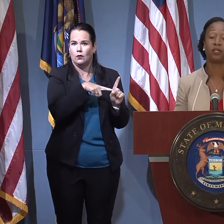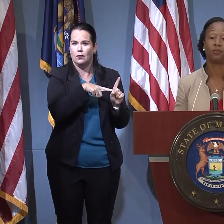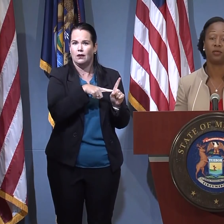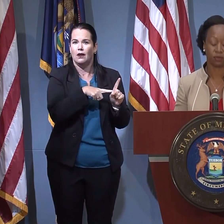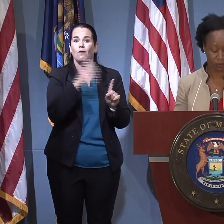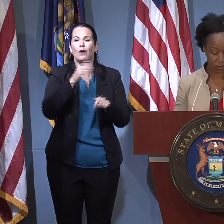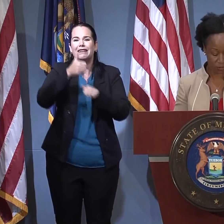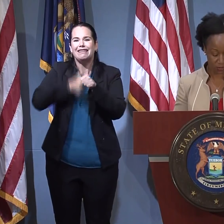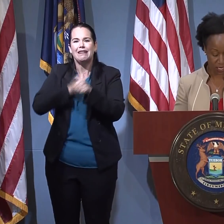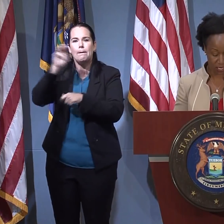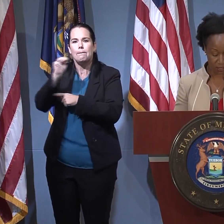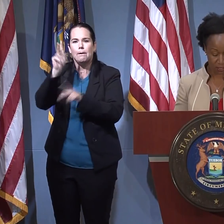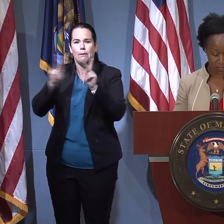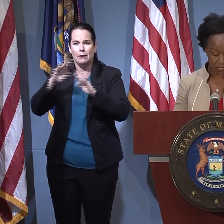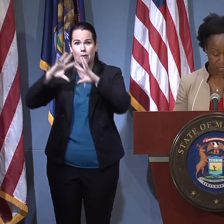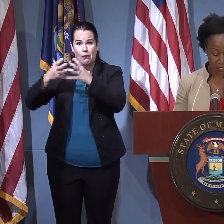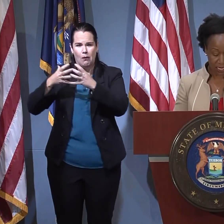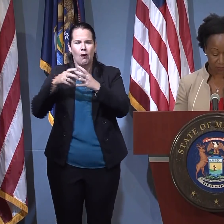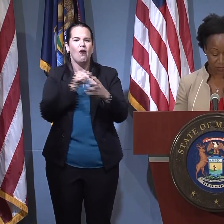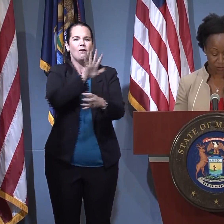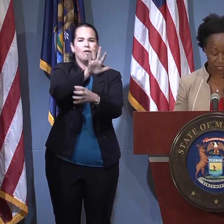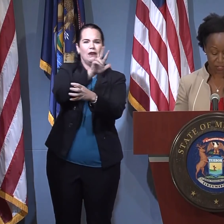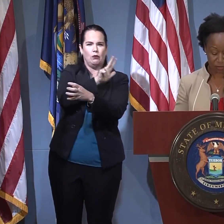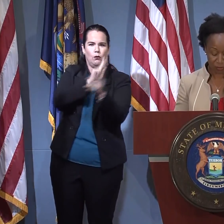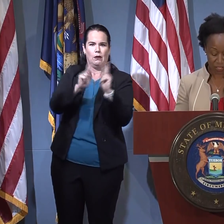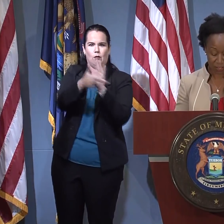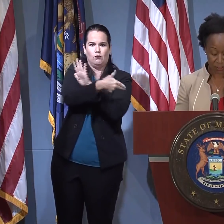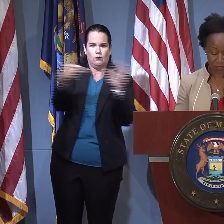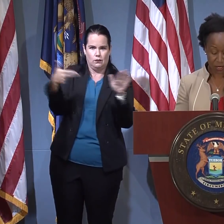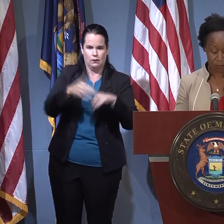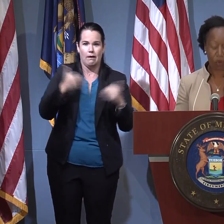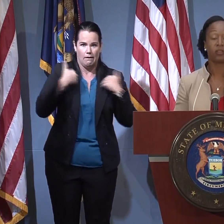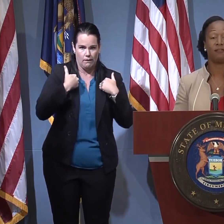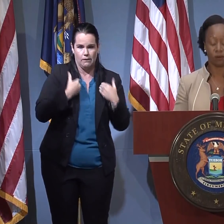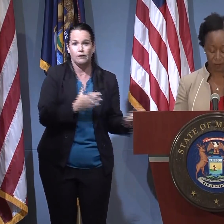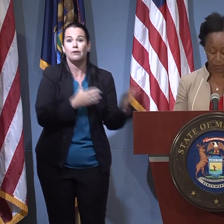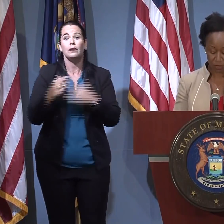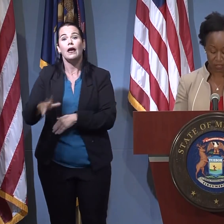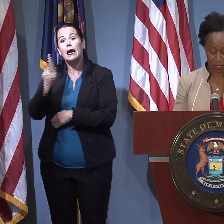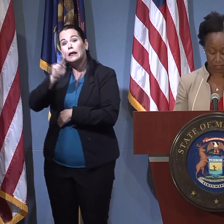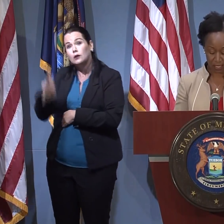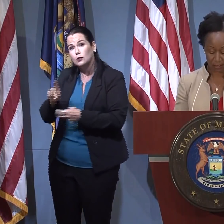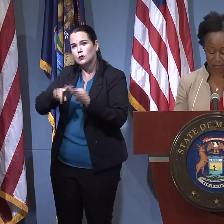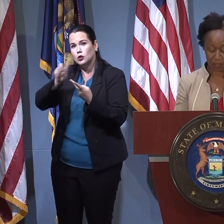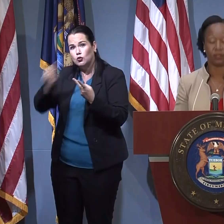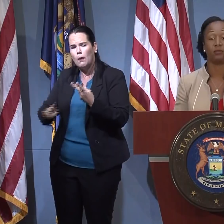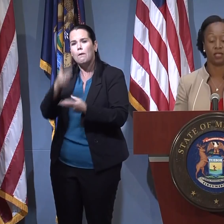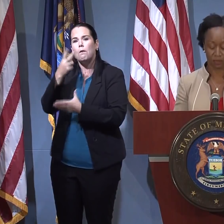THE GRAND REGION HAS THE HIGHEST RATE OF CASES AT 53 GNAW CASES PER MILLION PEOPLE PER DAY.